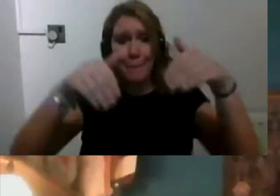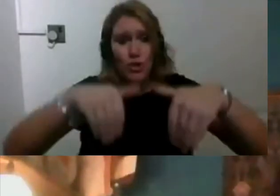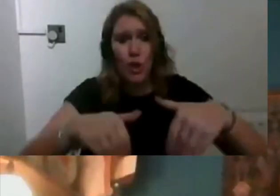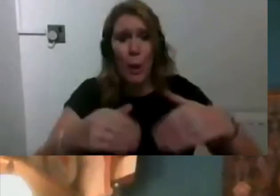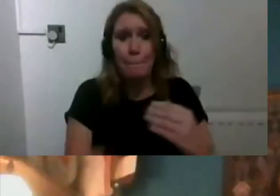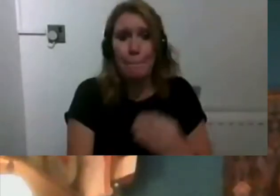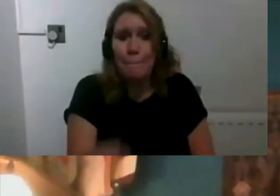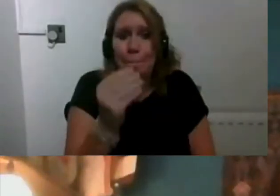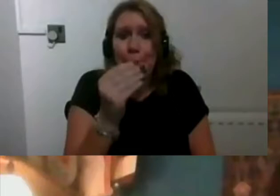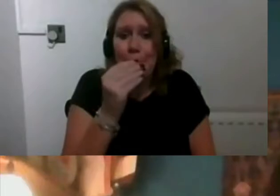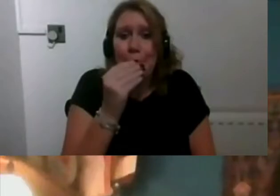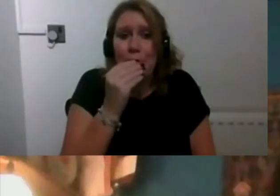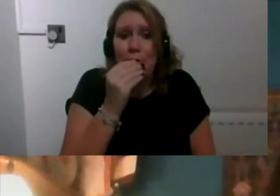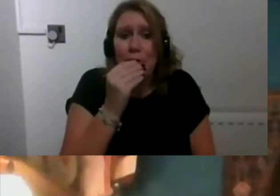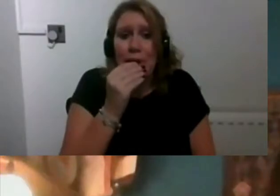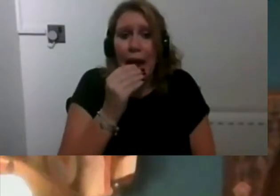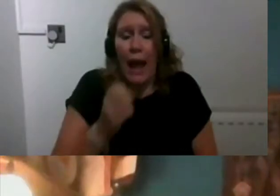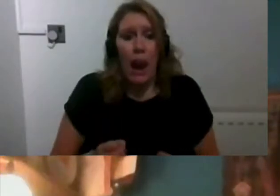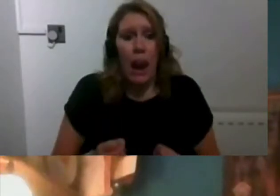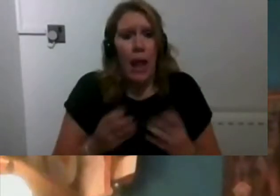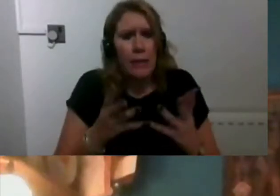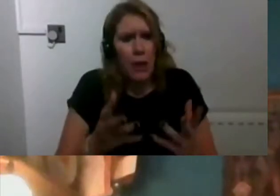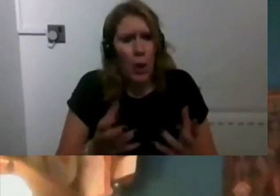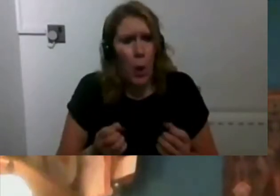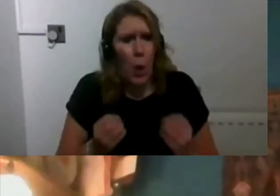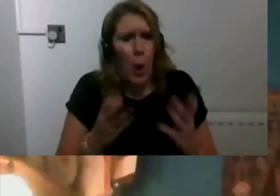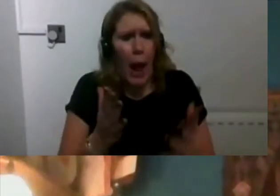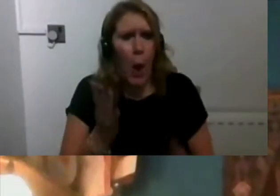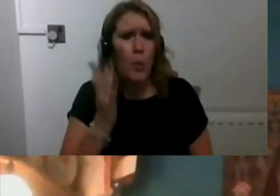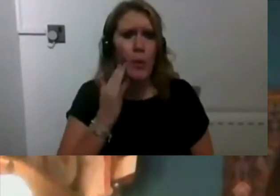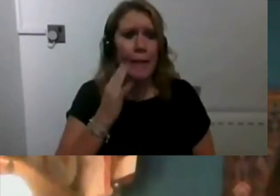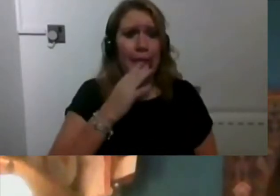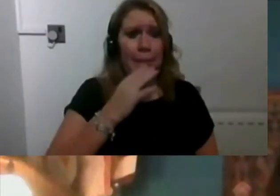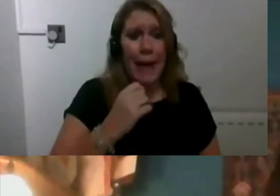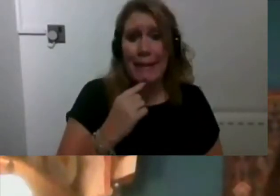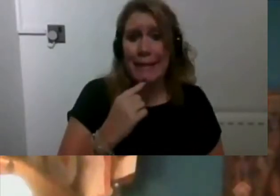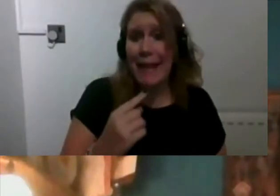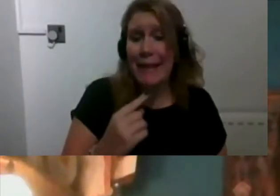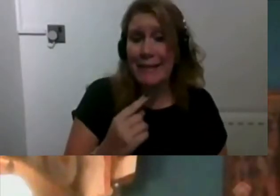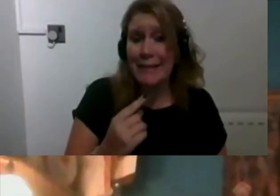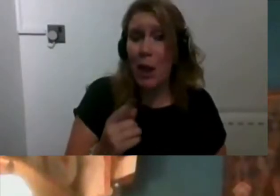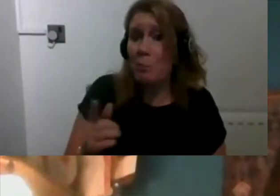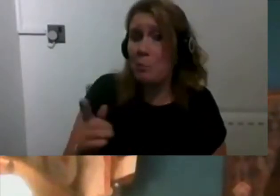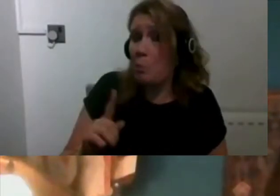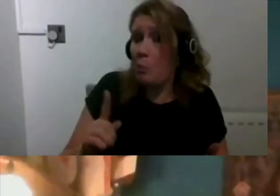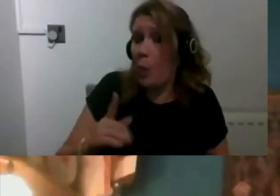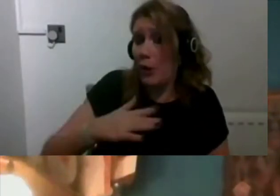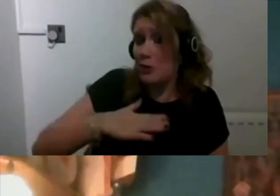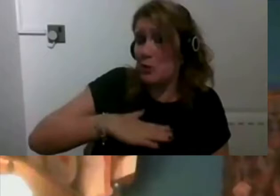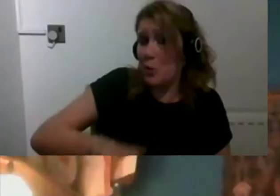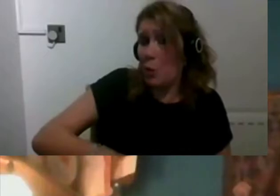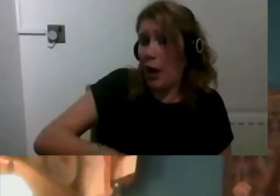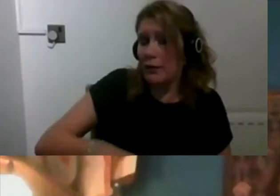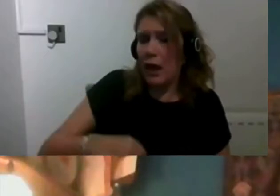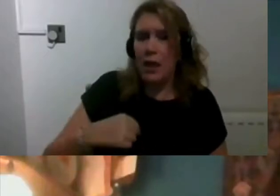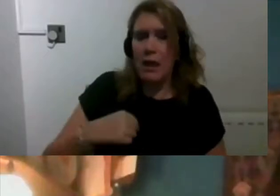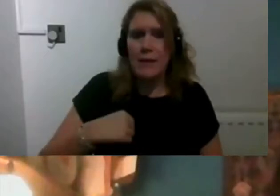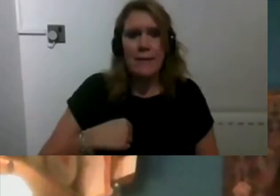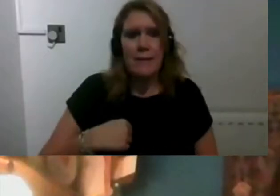"Yes darling, what would you like?" I will have a vent my spleen.